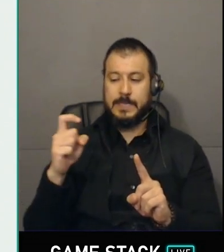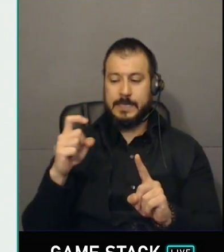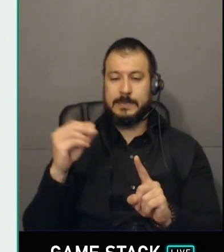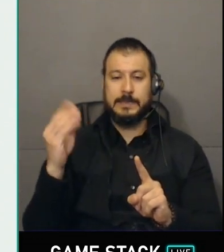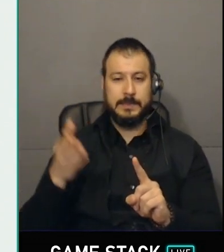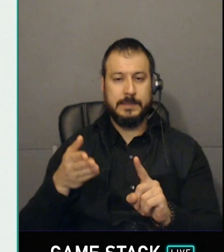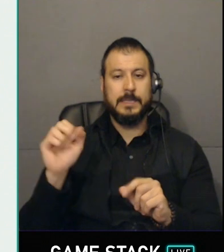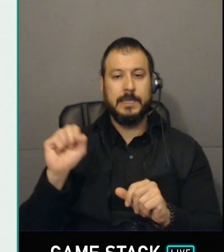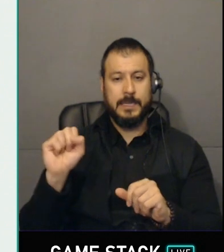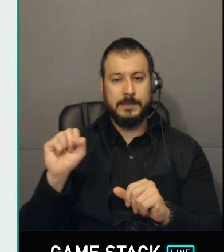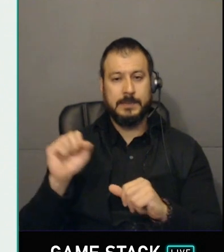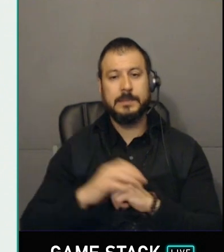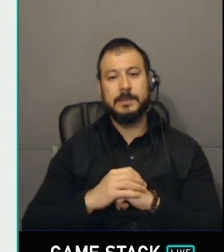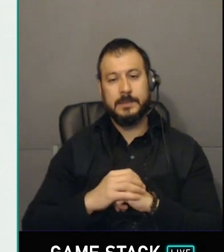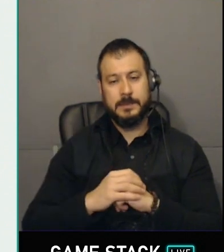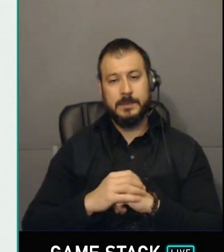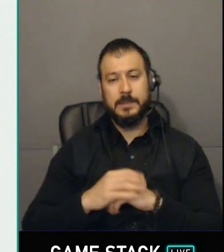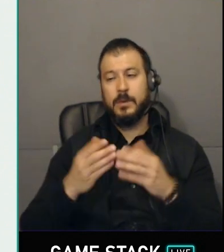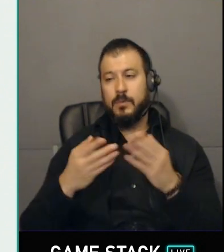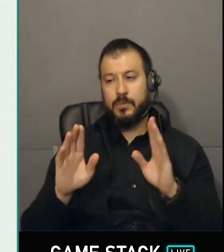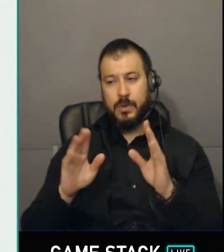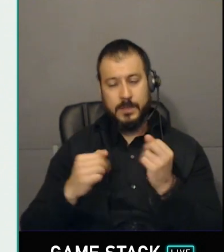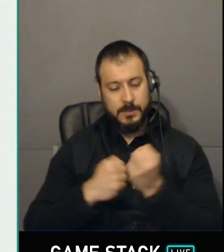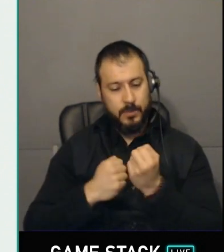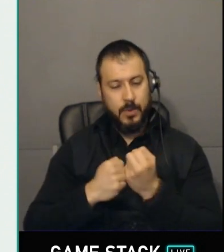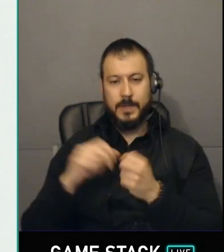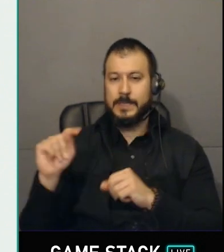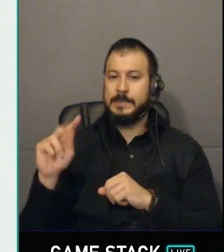Broad device support, TVs, sound bars,